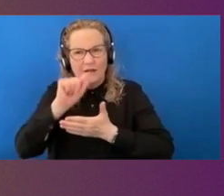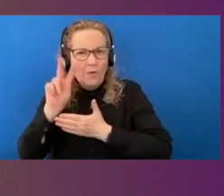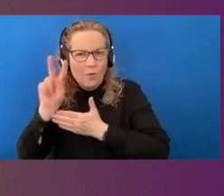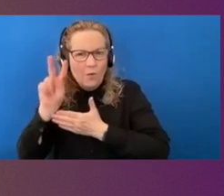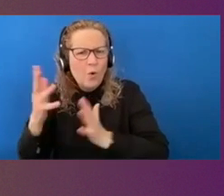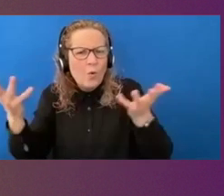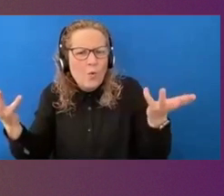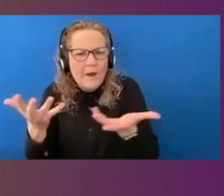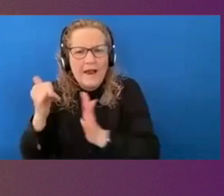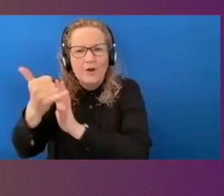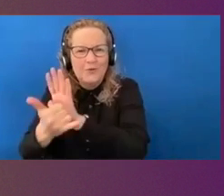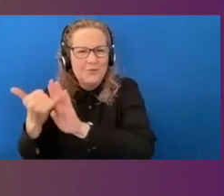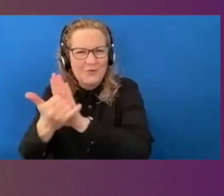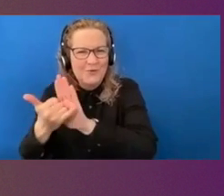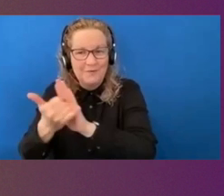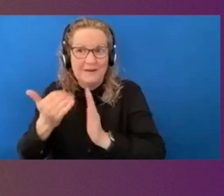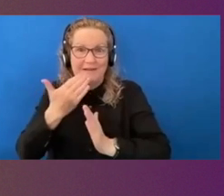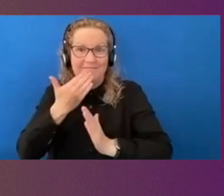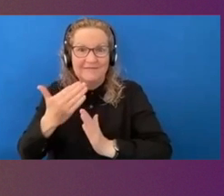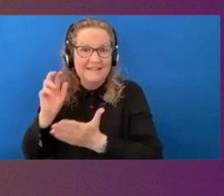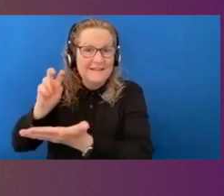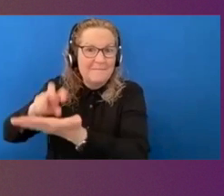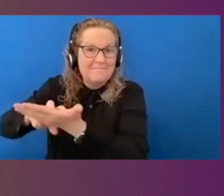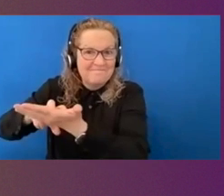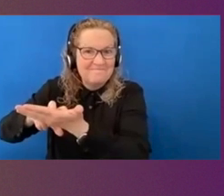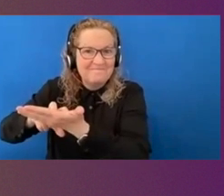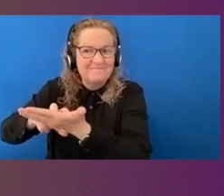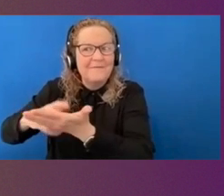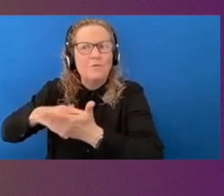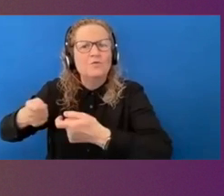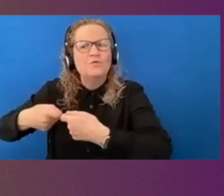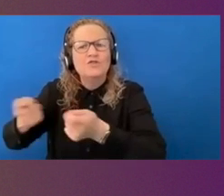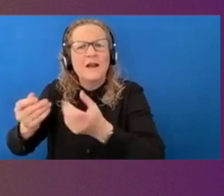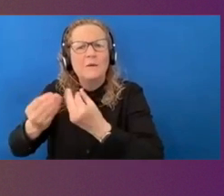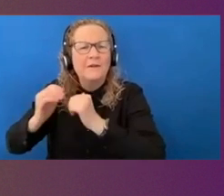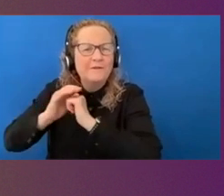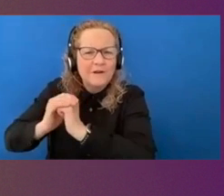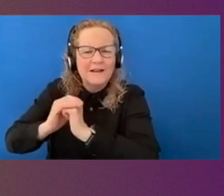so be sure to subscribe if you want to share it with your friends family colleagues and community